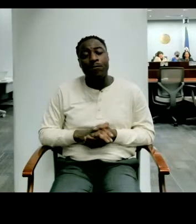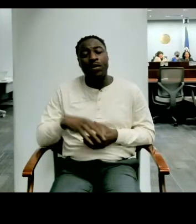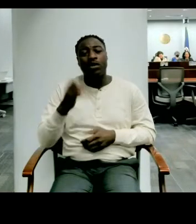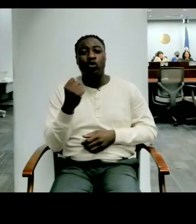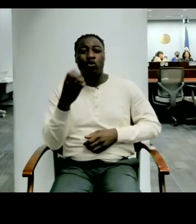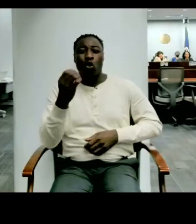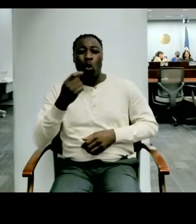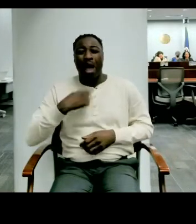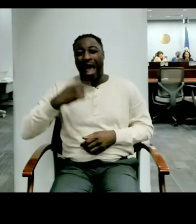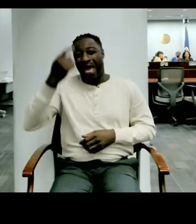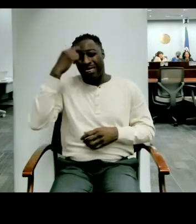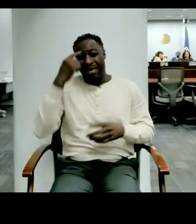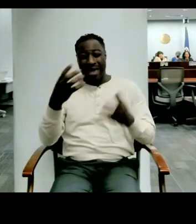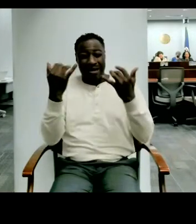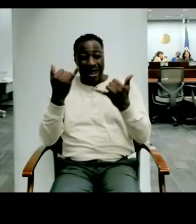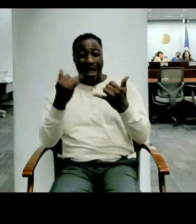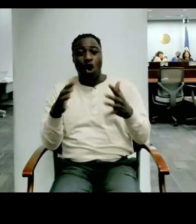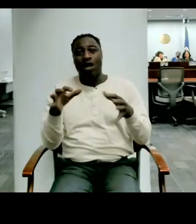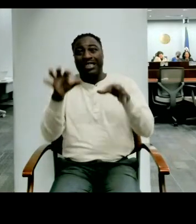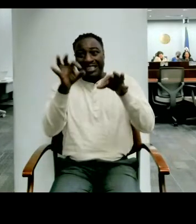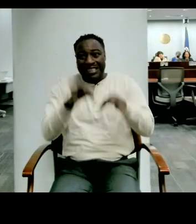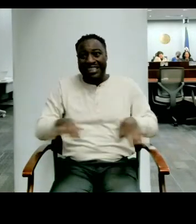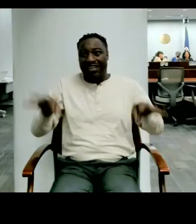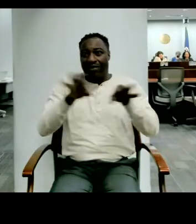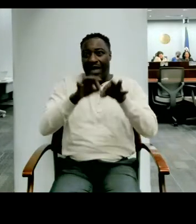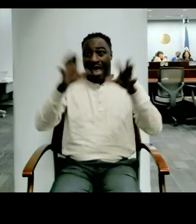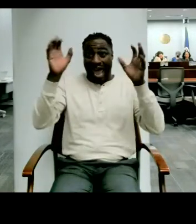I think at this stage there is a significant educational process.